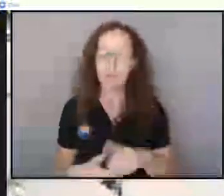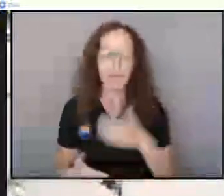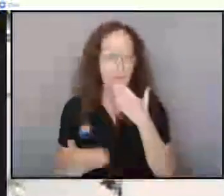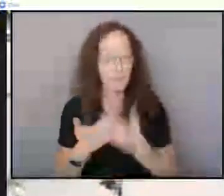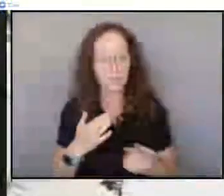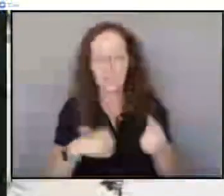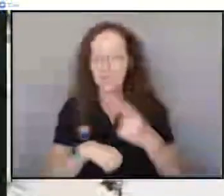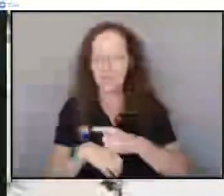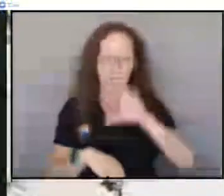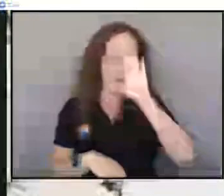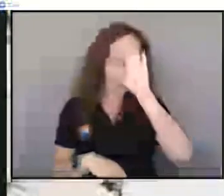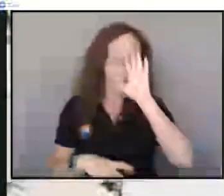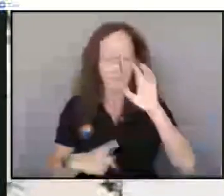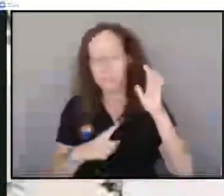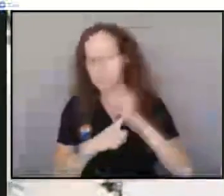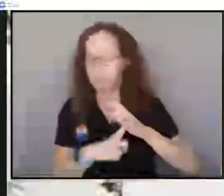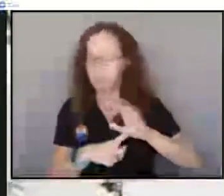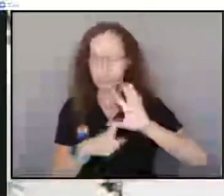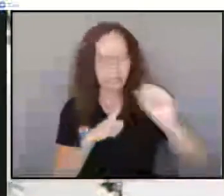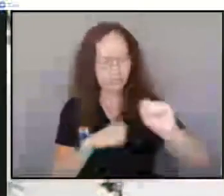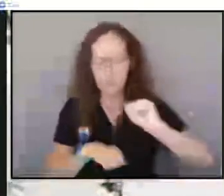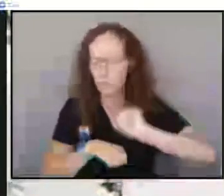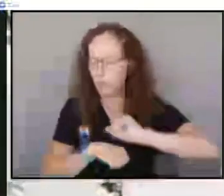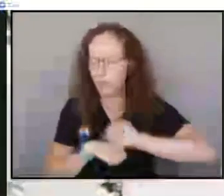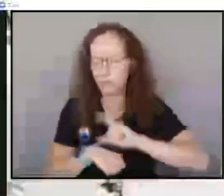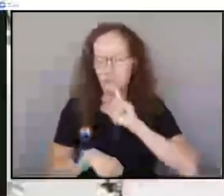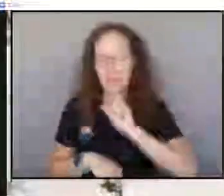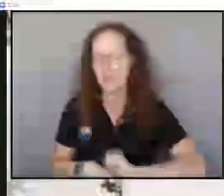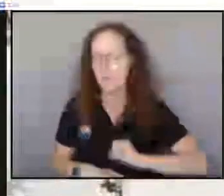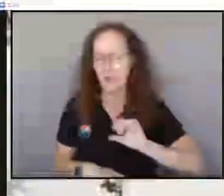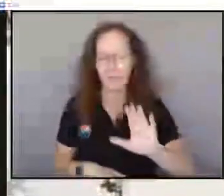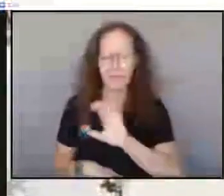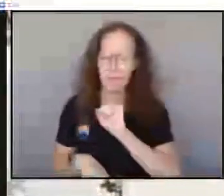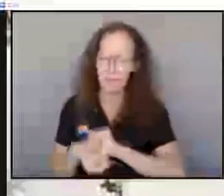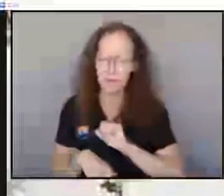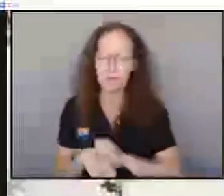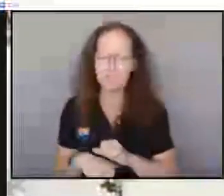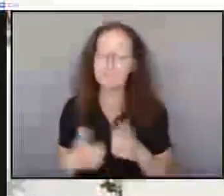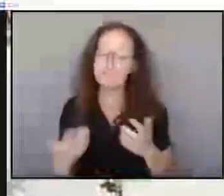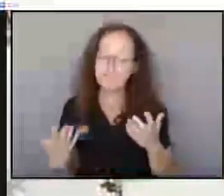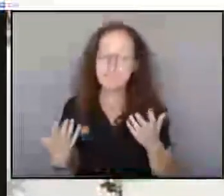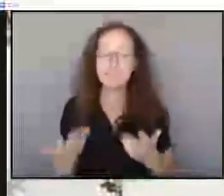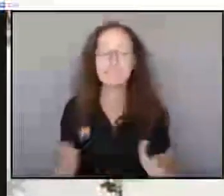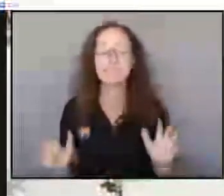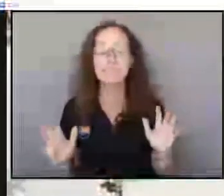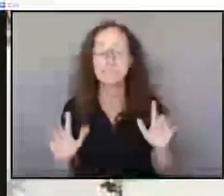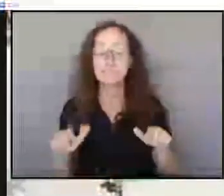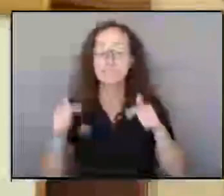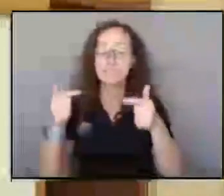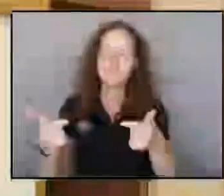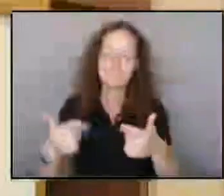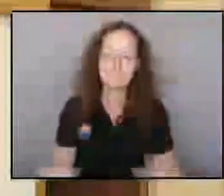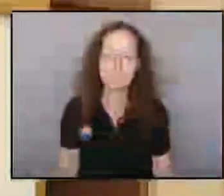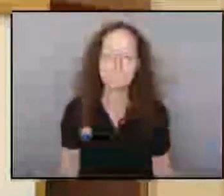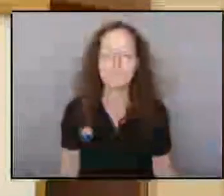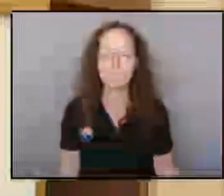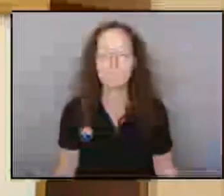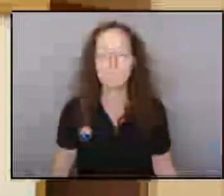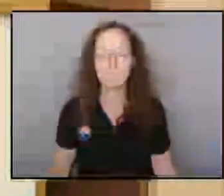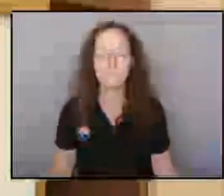WITH THAT, I'LL TURN IT BACK OVER. THANK YOU, ALEX. WE REALLY APPRECIATE THAT REPORT WITH LOTS OF GOOD NEWS